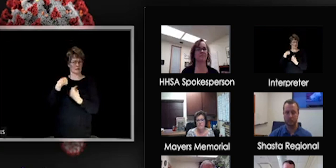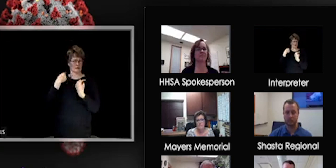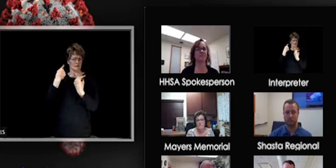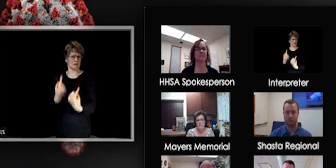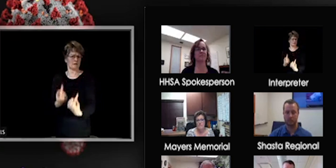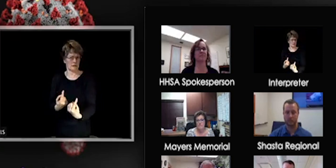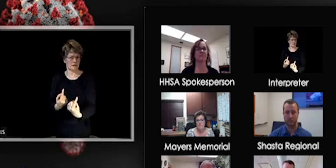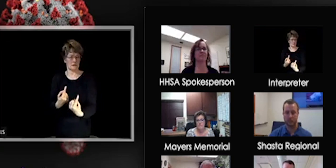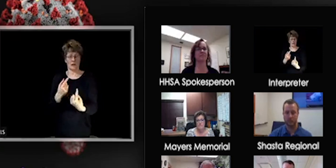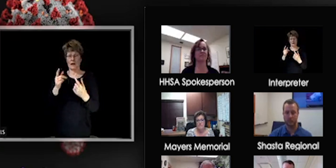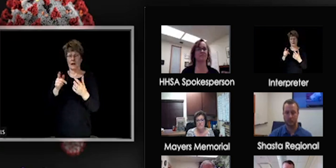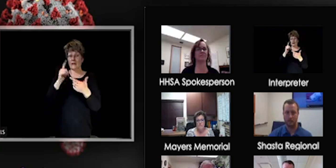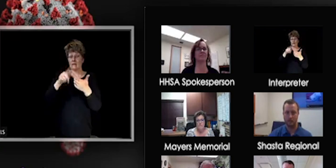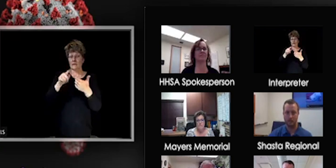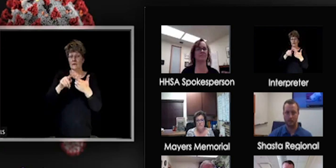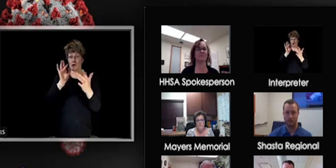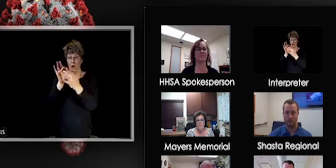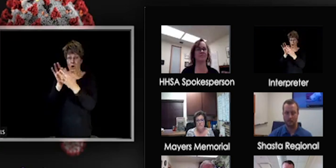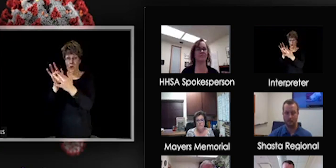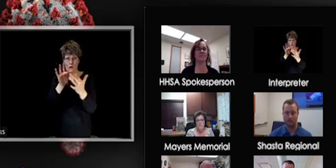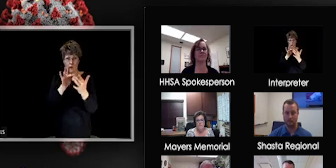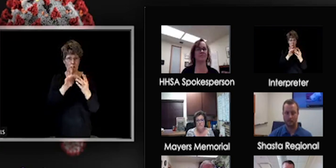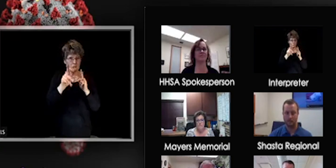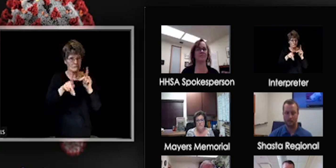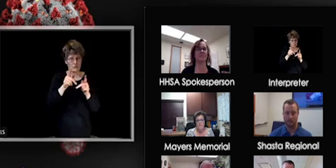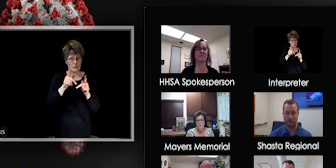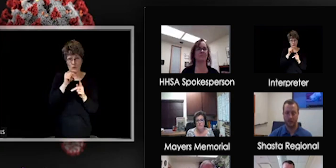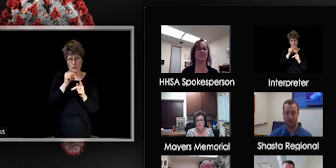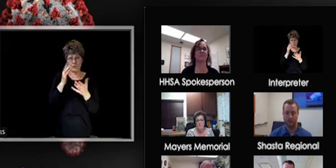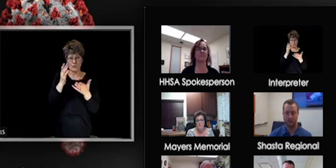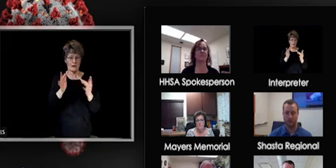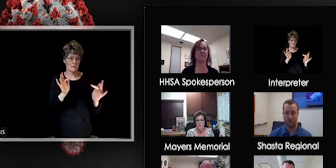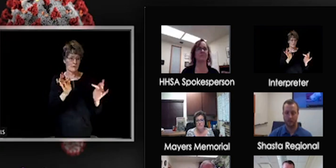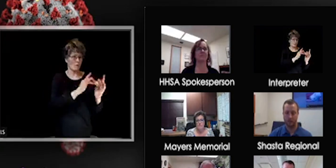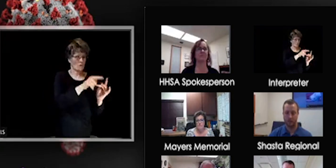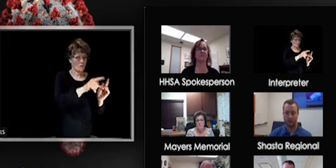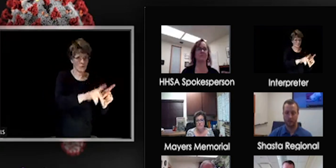been in a communicable period when they could transmit it to someone else. So, in the course